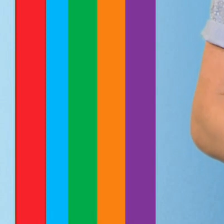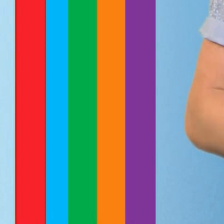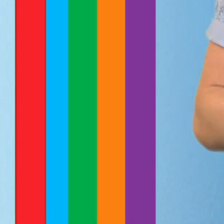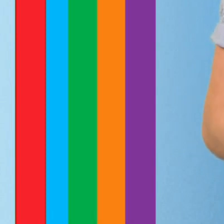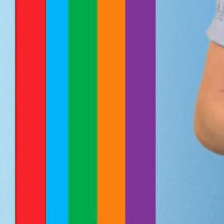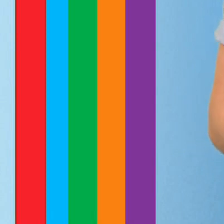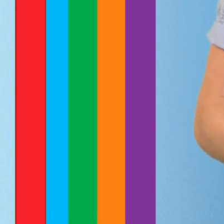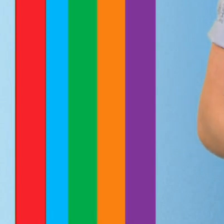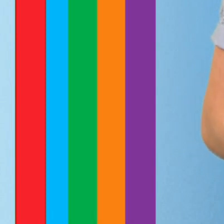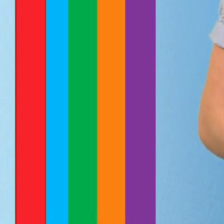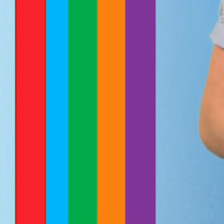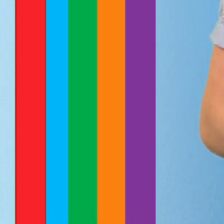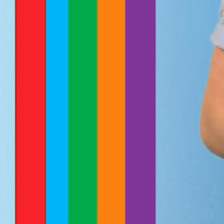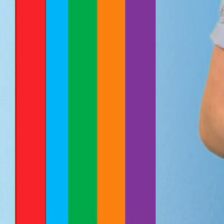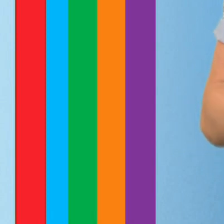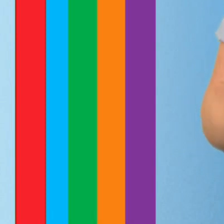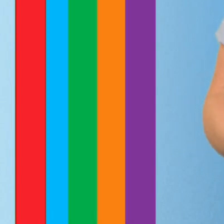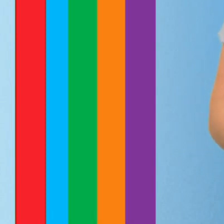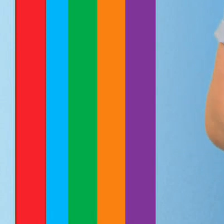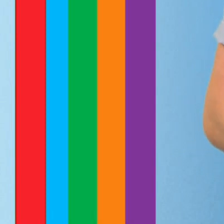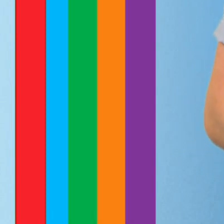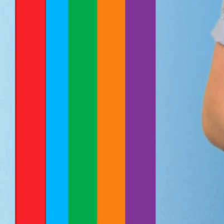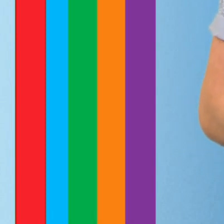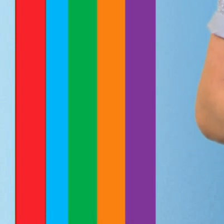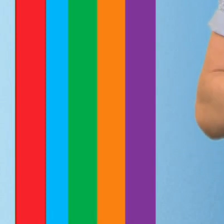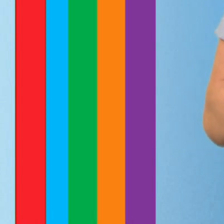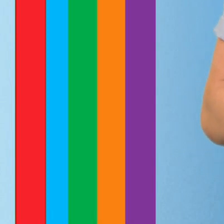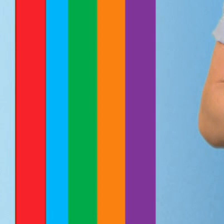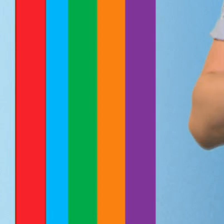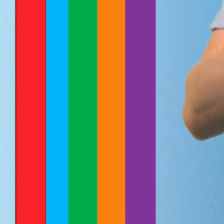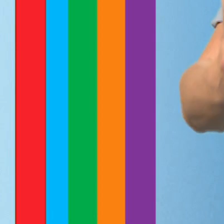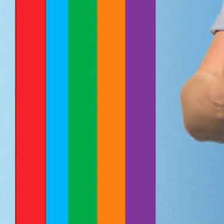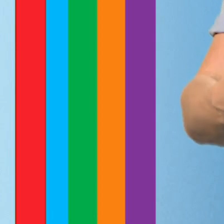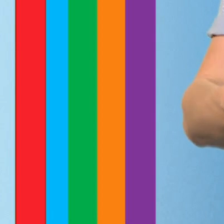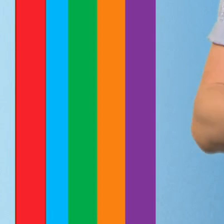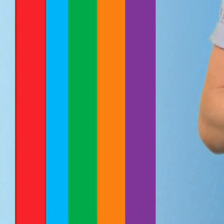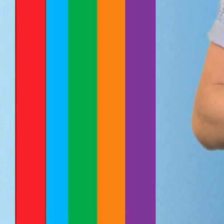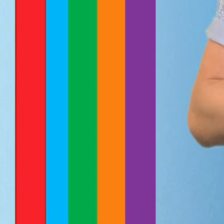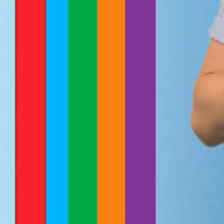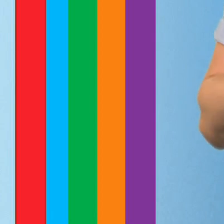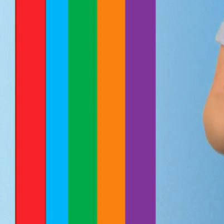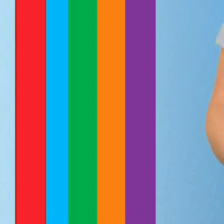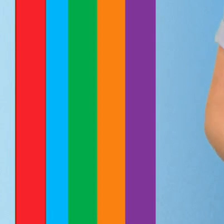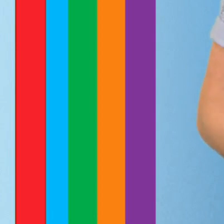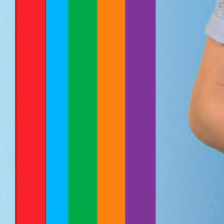We also love to catch up and have lunch together whenever we can. Everyone takes their turn to talk about what they've been doing,